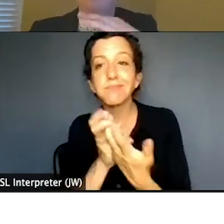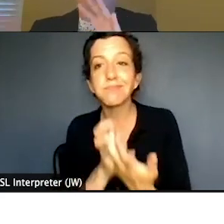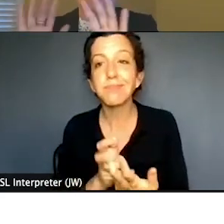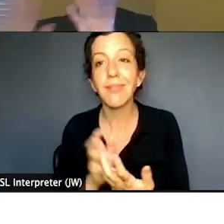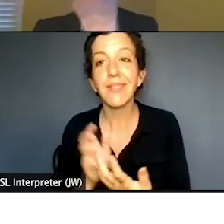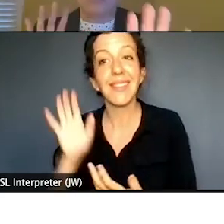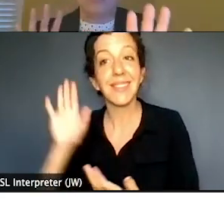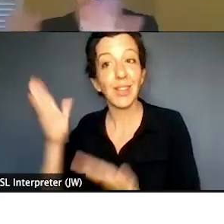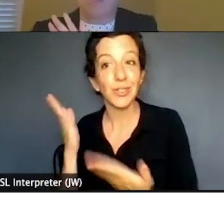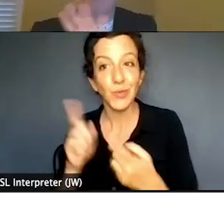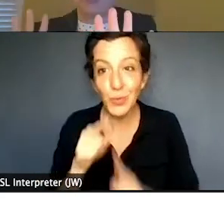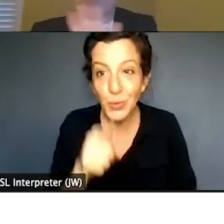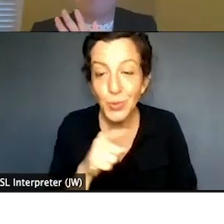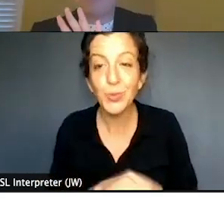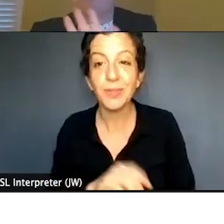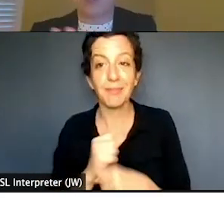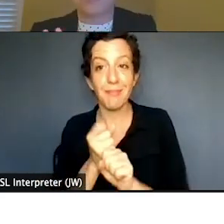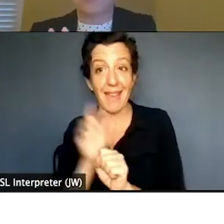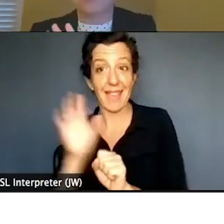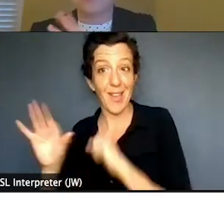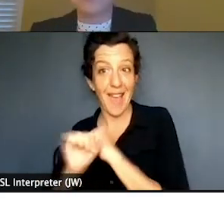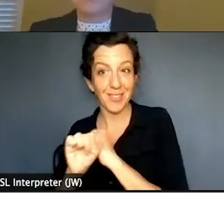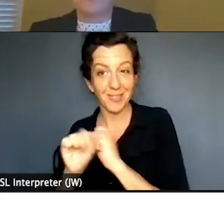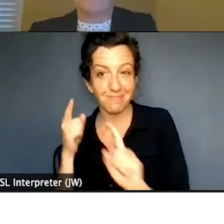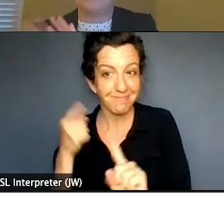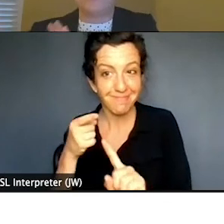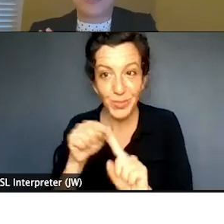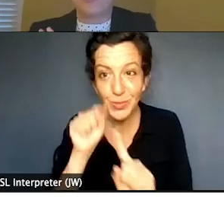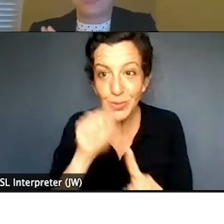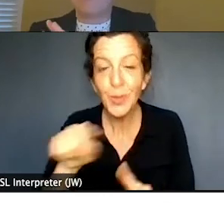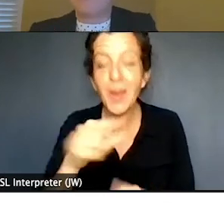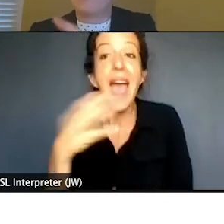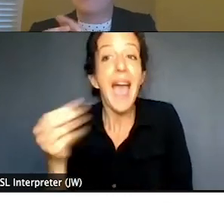to complement the California Department of Justice. This new agency would be responsible